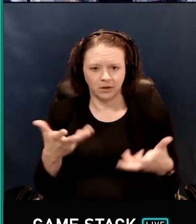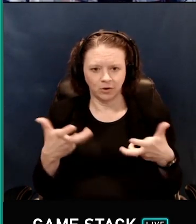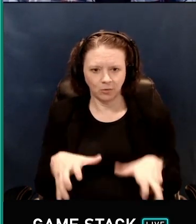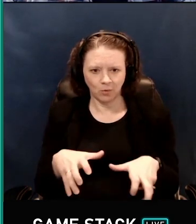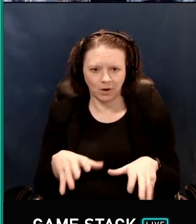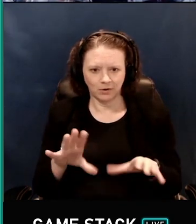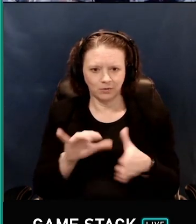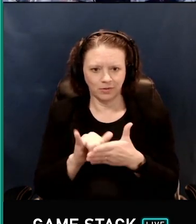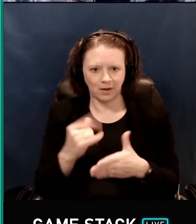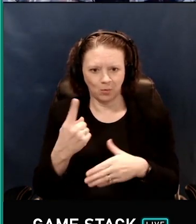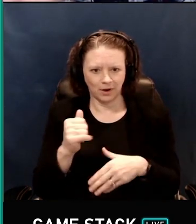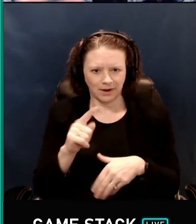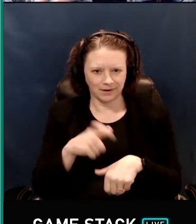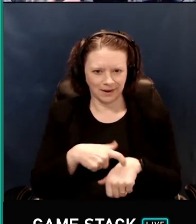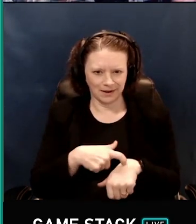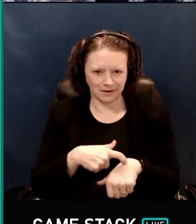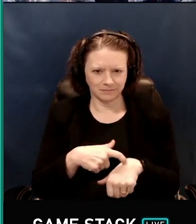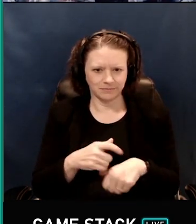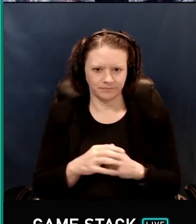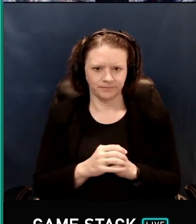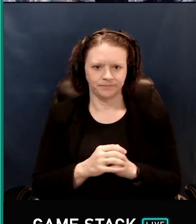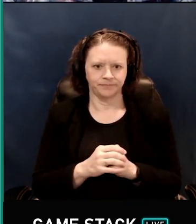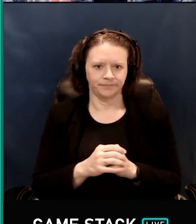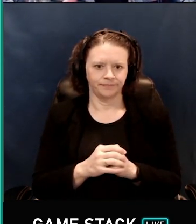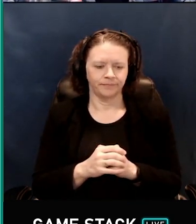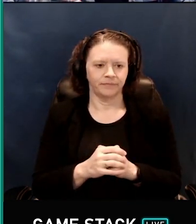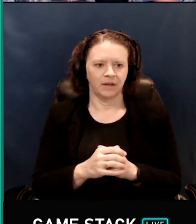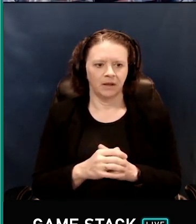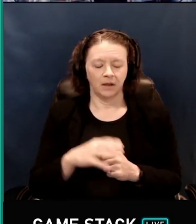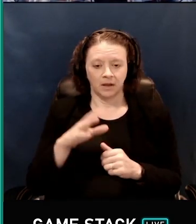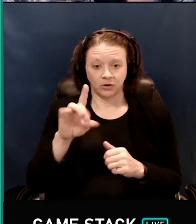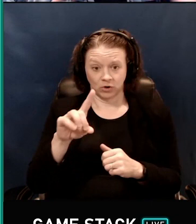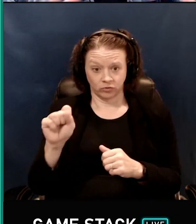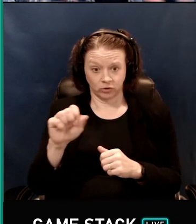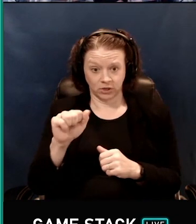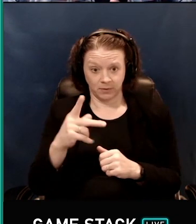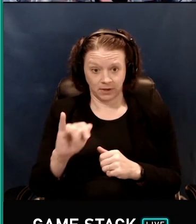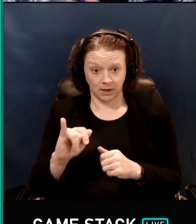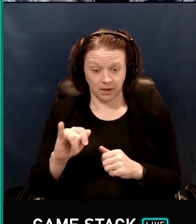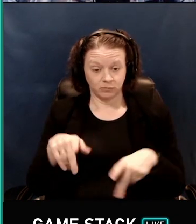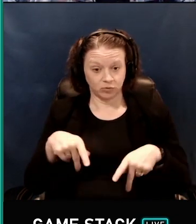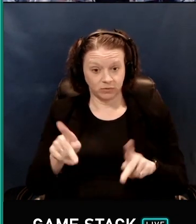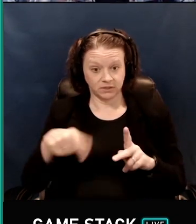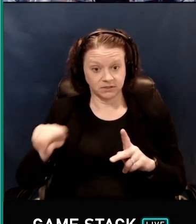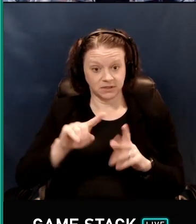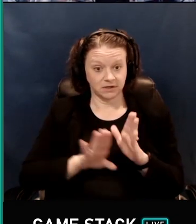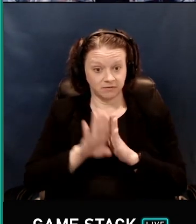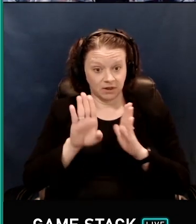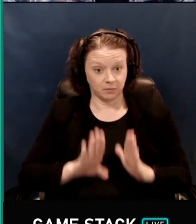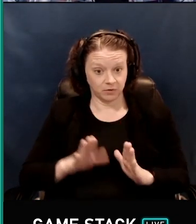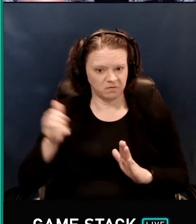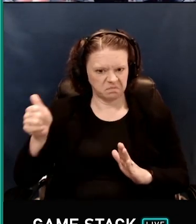a time. So the direct storage API essentially allows you, the developer, who's building the game to create these batched